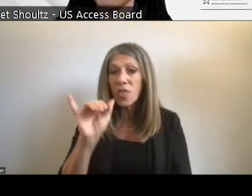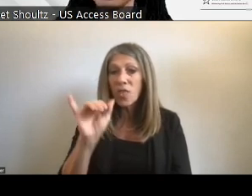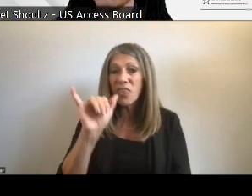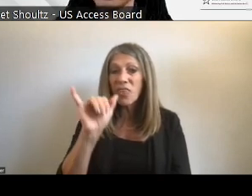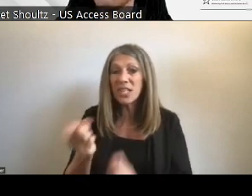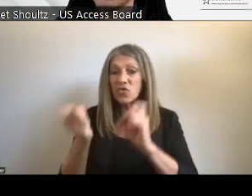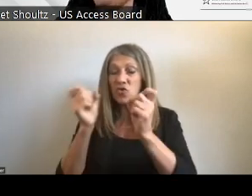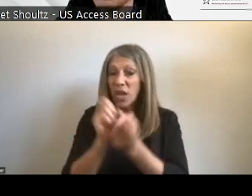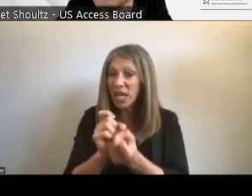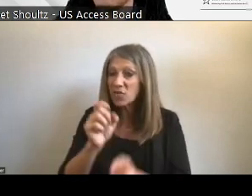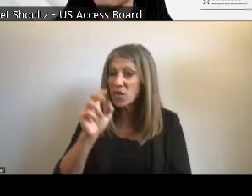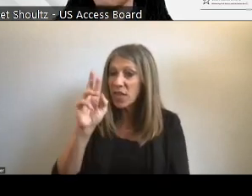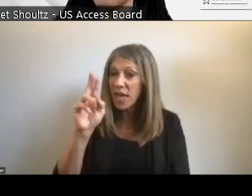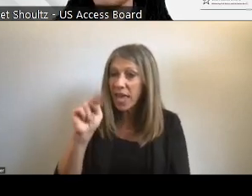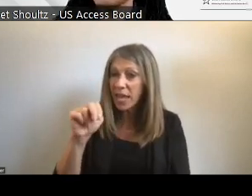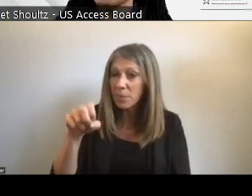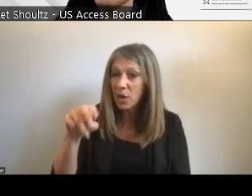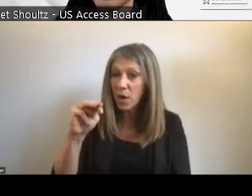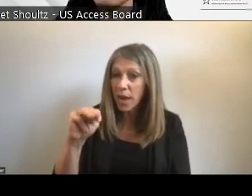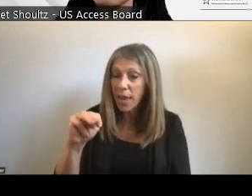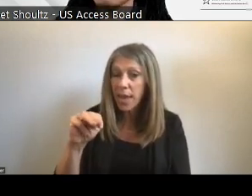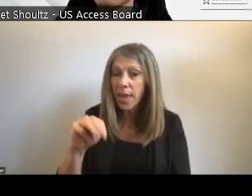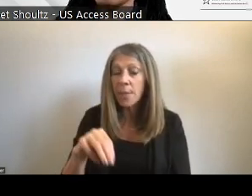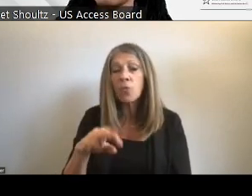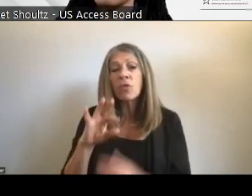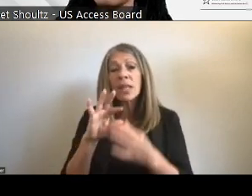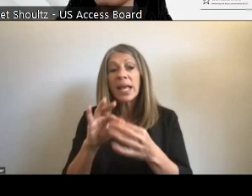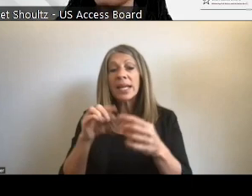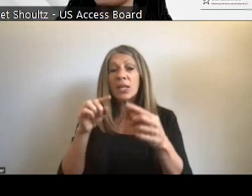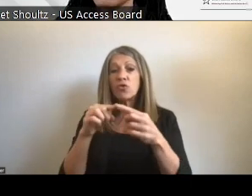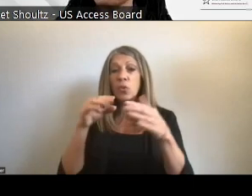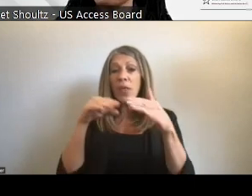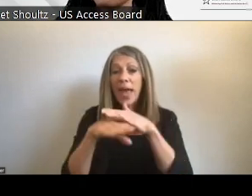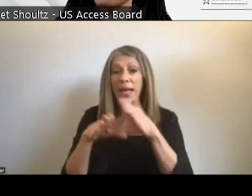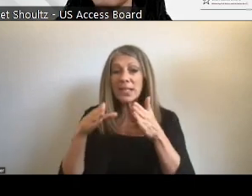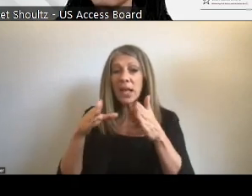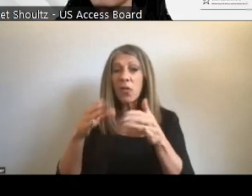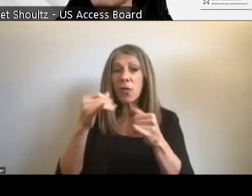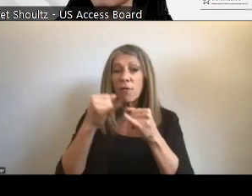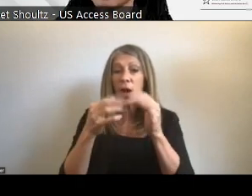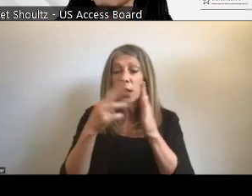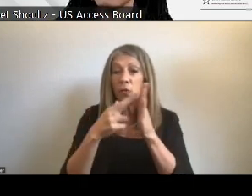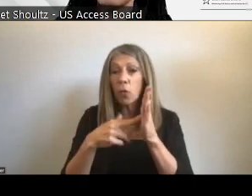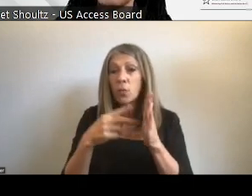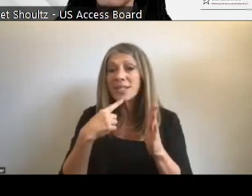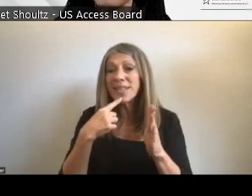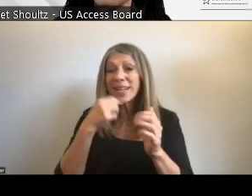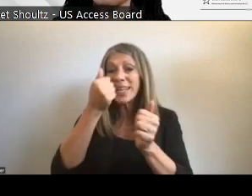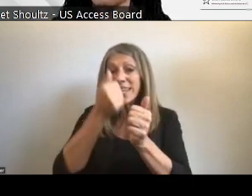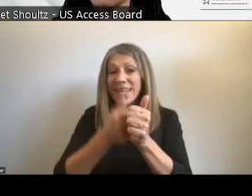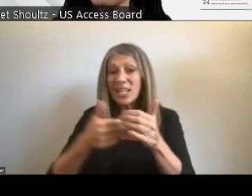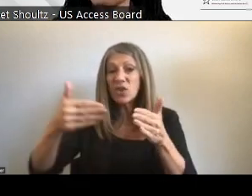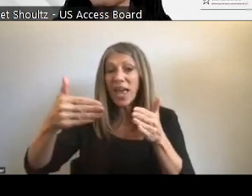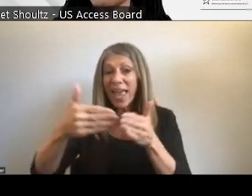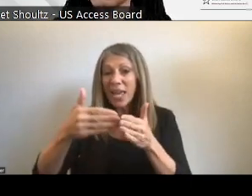change in the NPRM in terms of the access aisle, in the final rule we state that each angled on-street